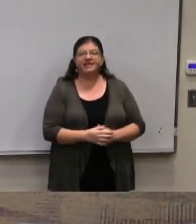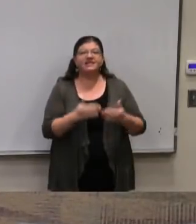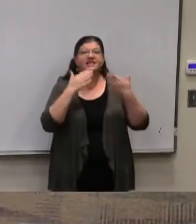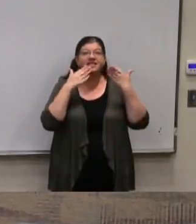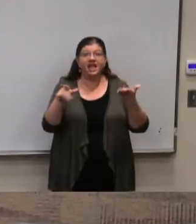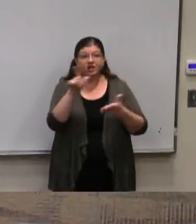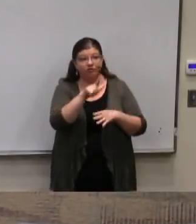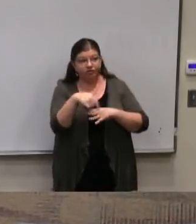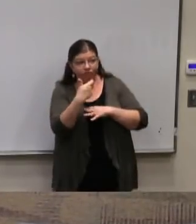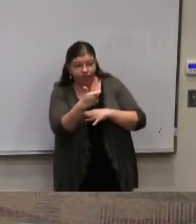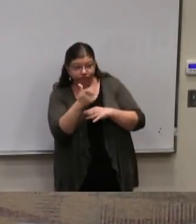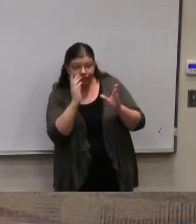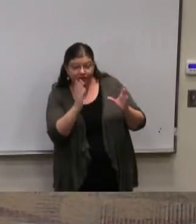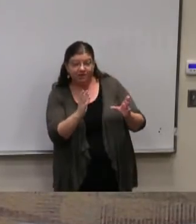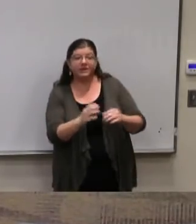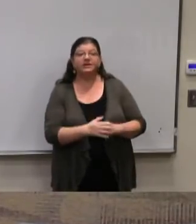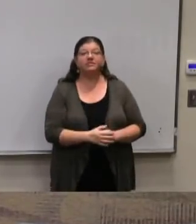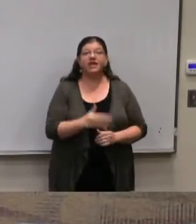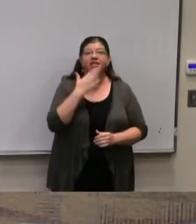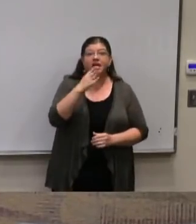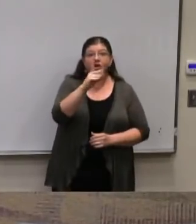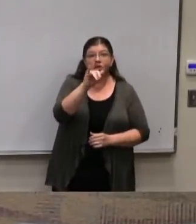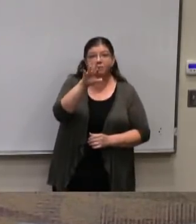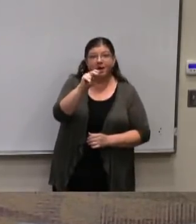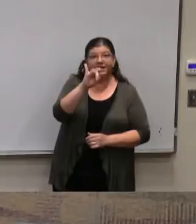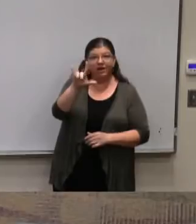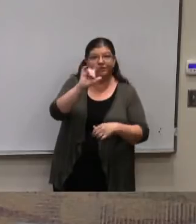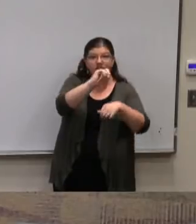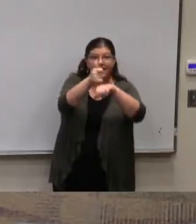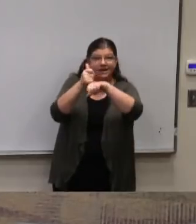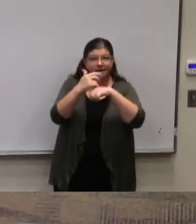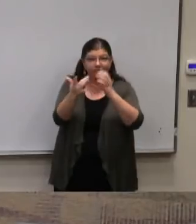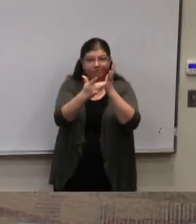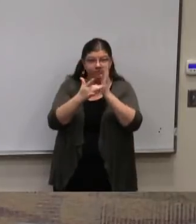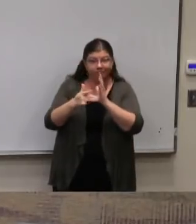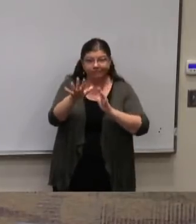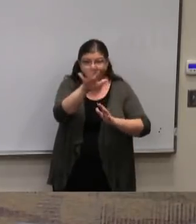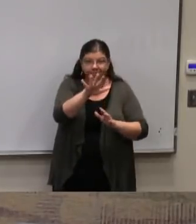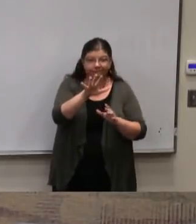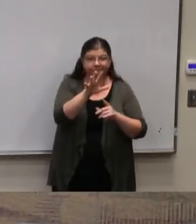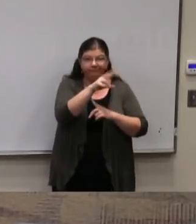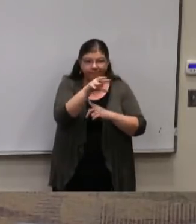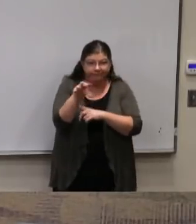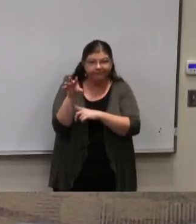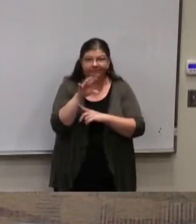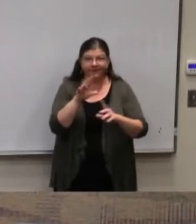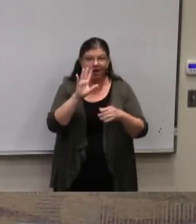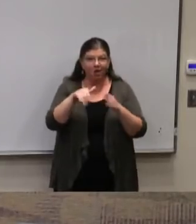Thanks to Brian Dill for setting everything up ? he's kind of got all the, the speakers here